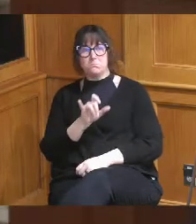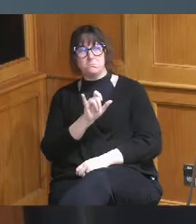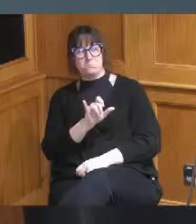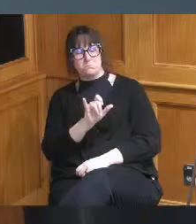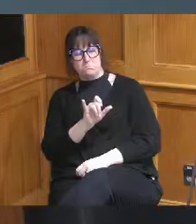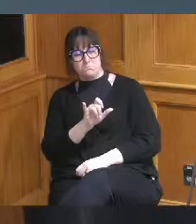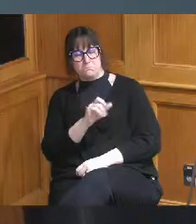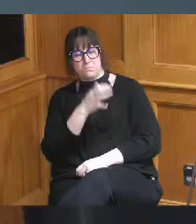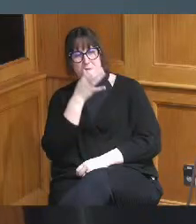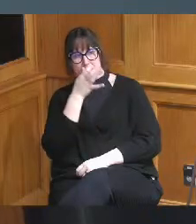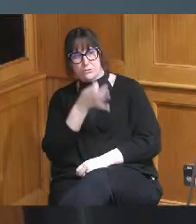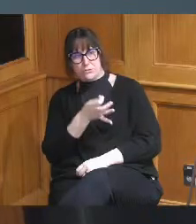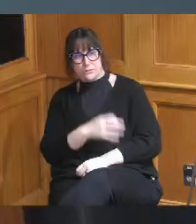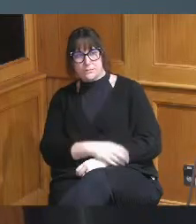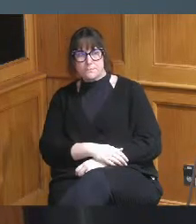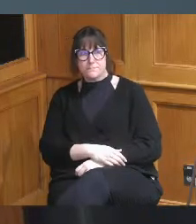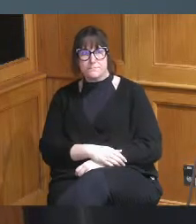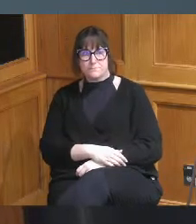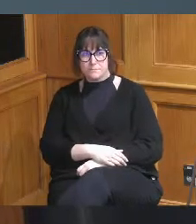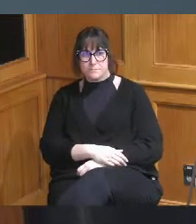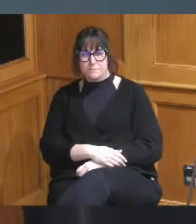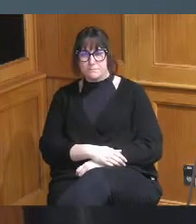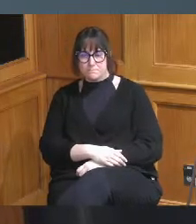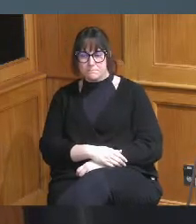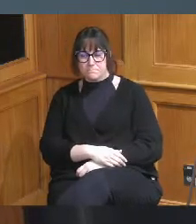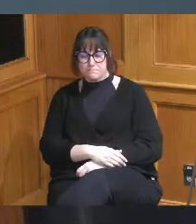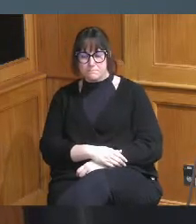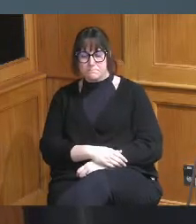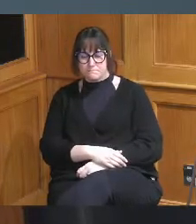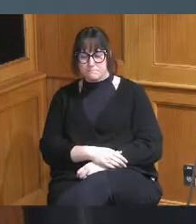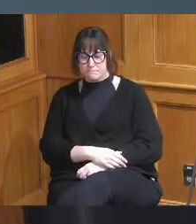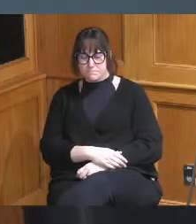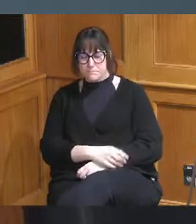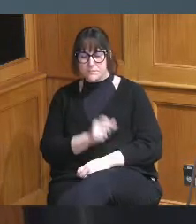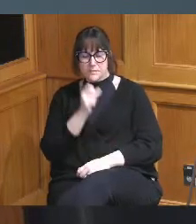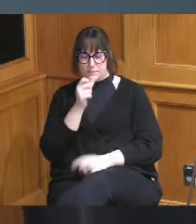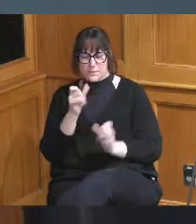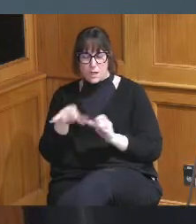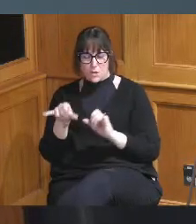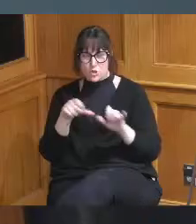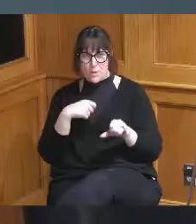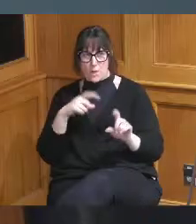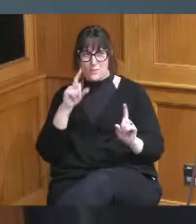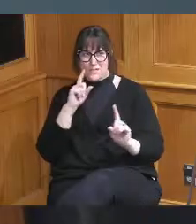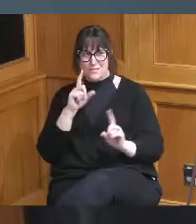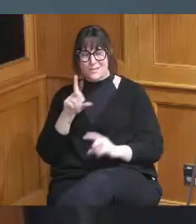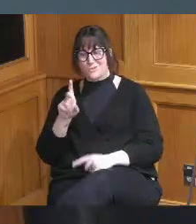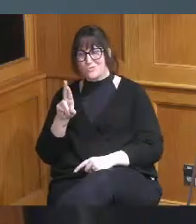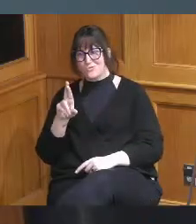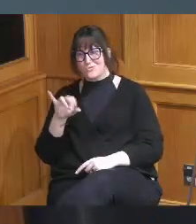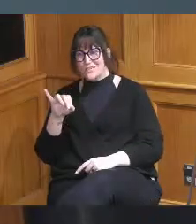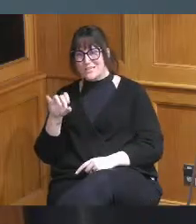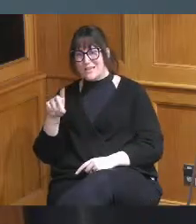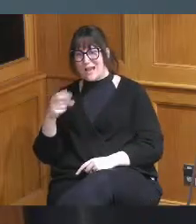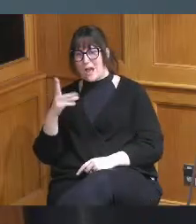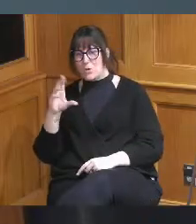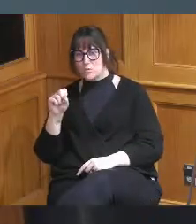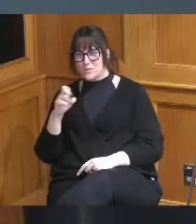did I say it is very unusual I was listening to Commissioner Driehaus which I'm not upset about it